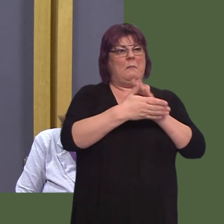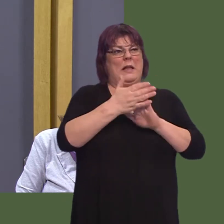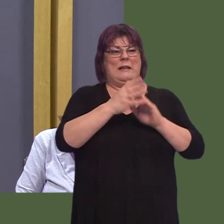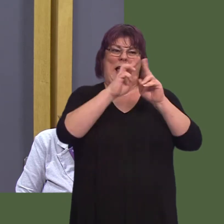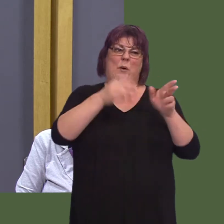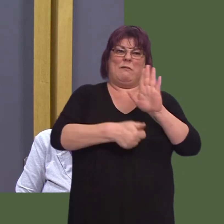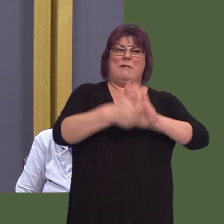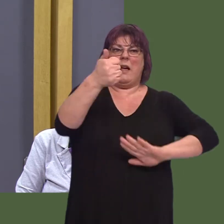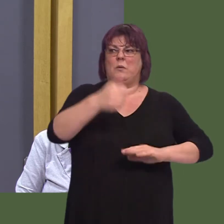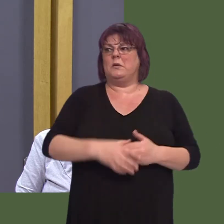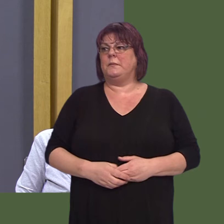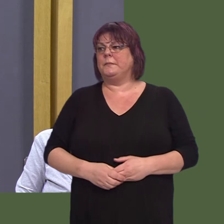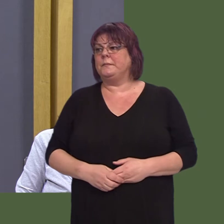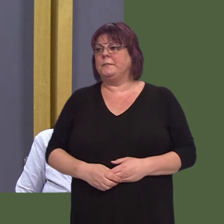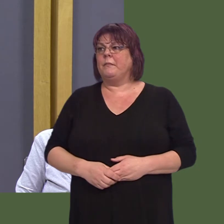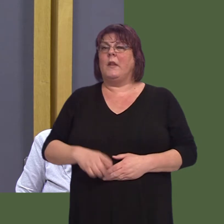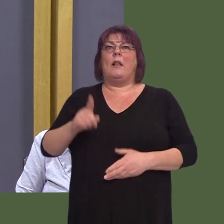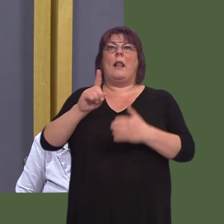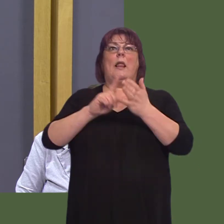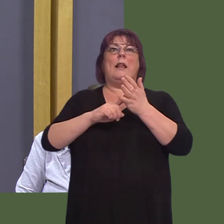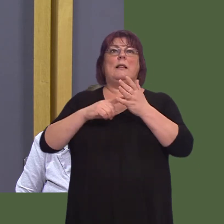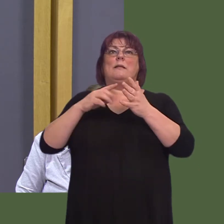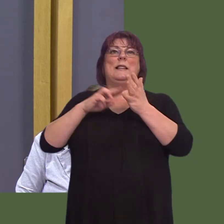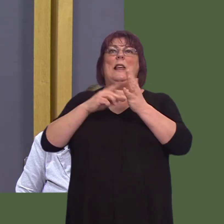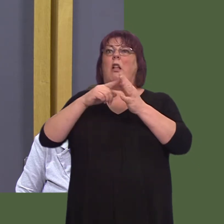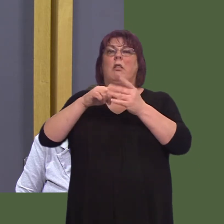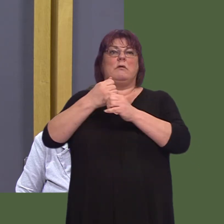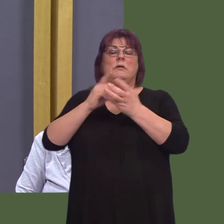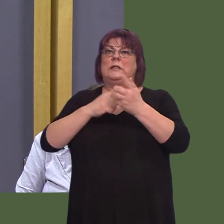Of course, the Member for Torfaen, Lynne Neagle, has fed back on the Torfaen experience. Also,